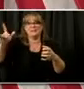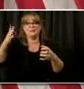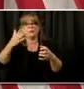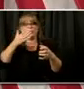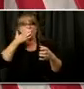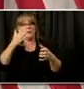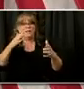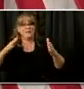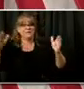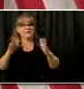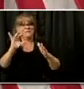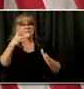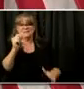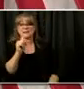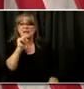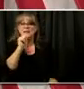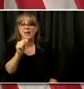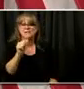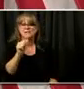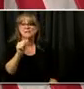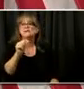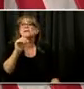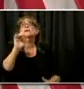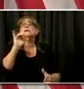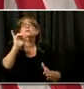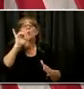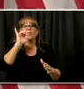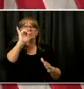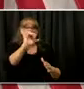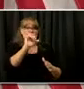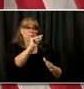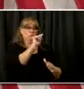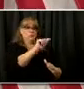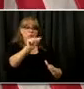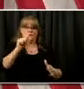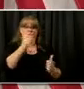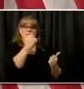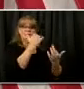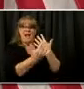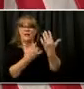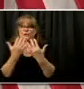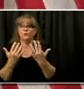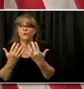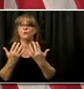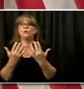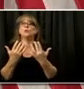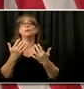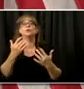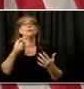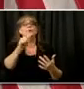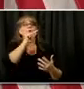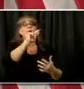impact from these five wildfires but also from the out-of-state wildfires particularly California